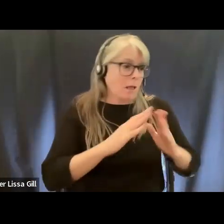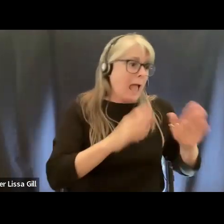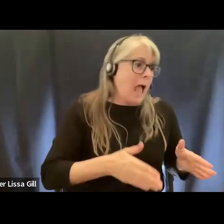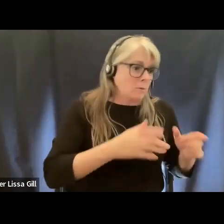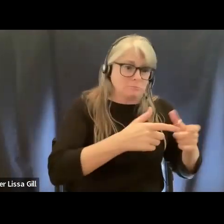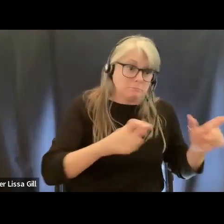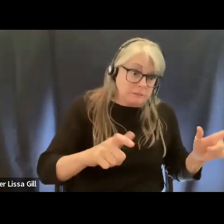It's a big challenge. There's not as many properties that are available on the market.